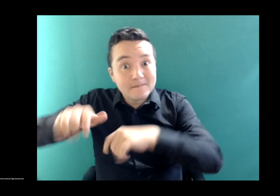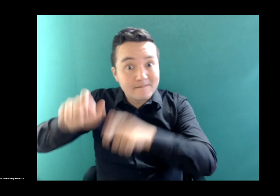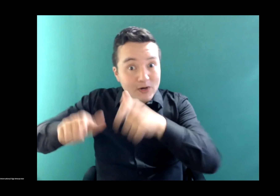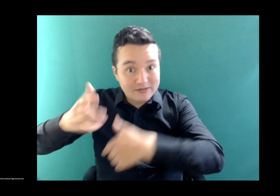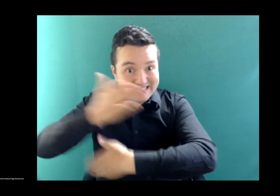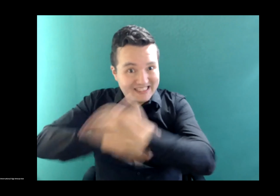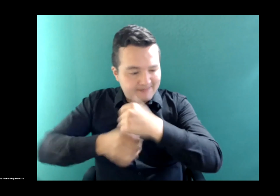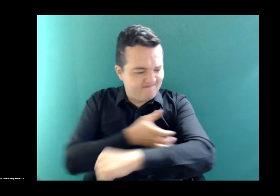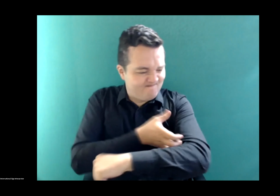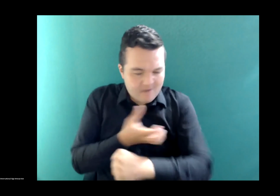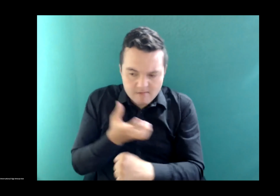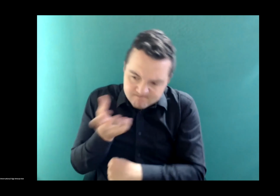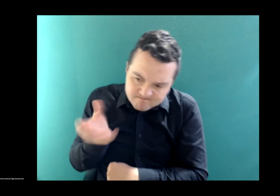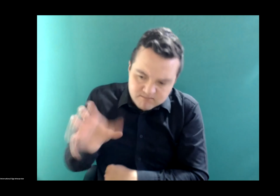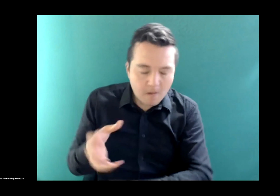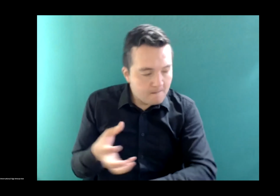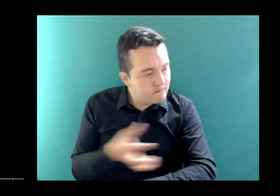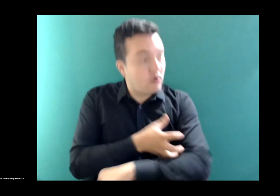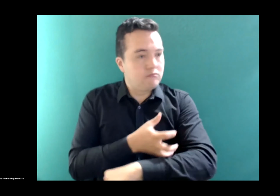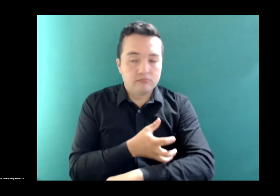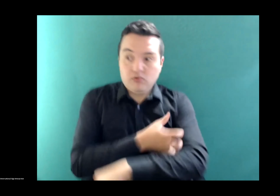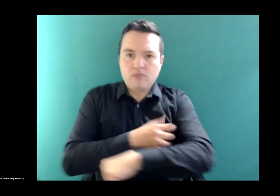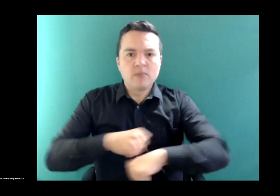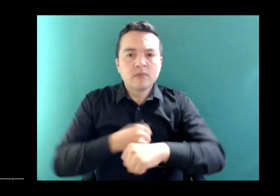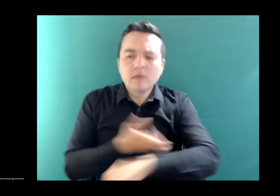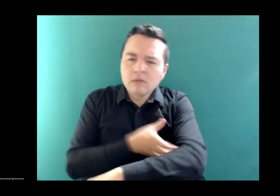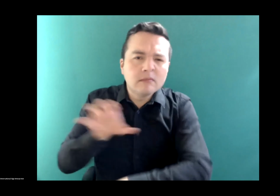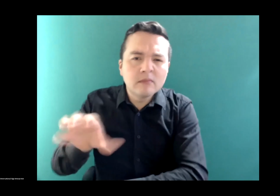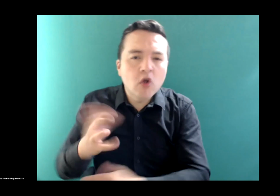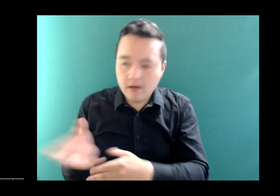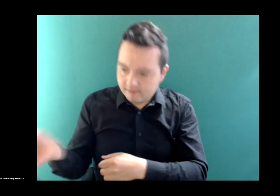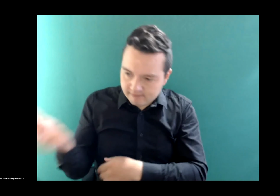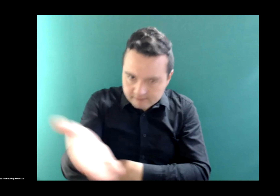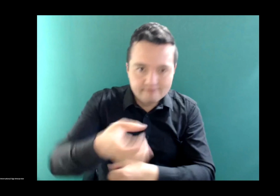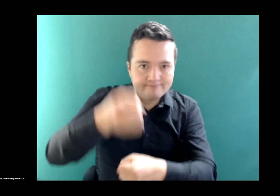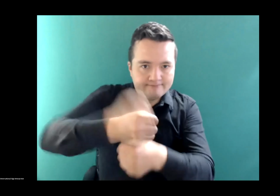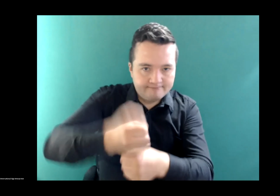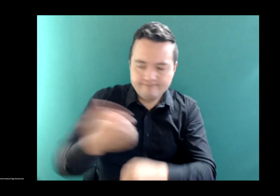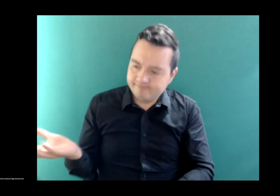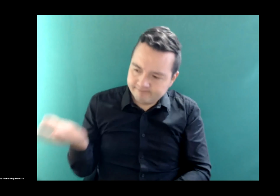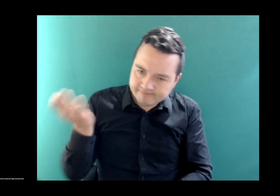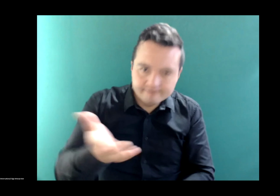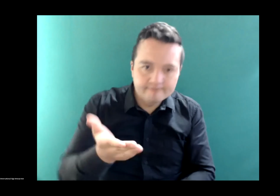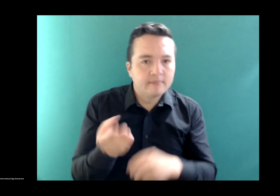We not only started to work with rights, but also with the empowerment. Giving them access to jobs.